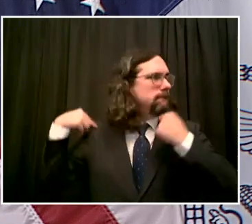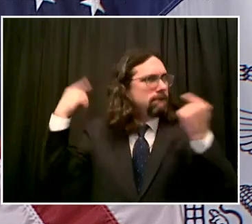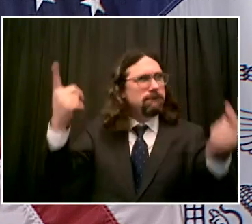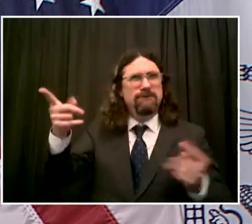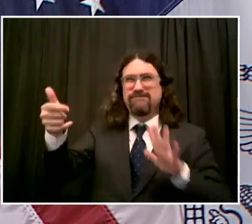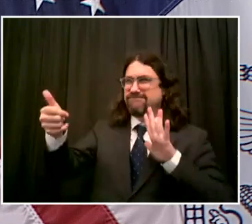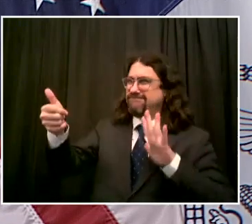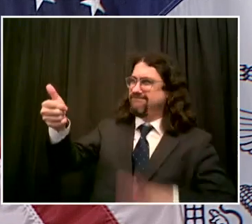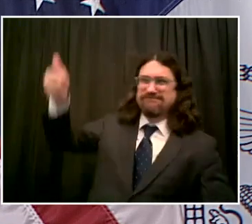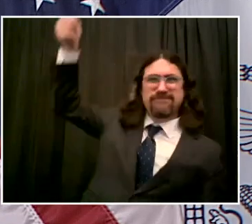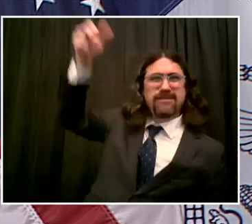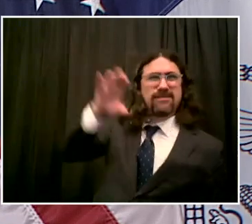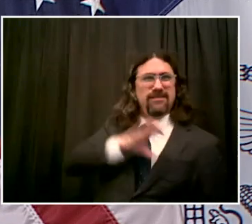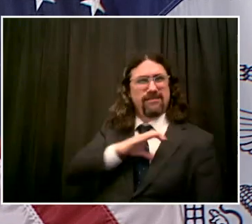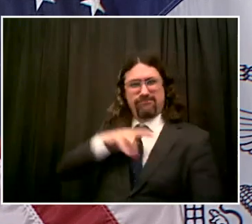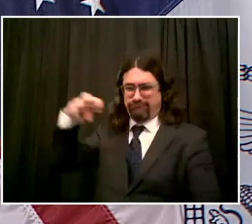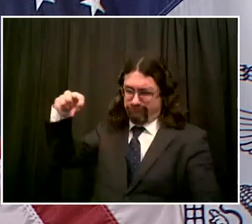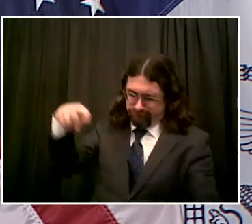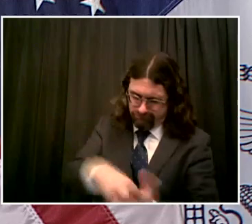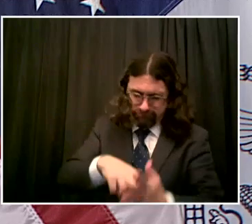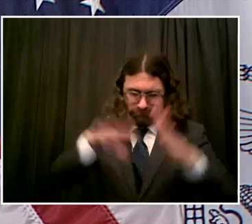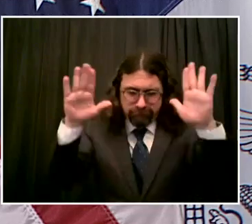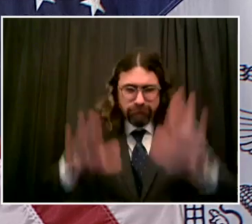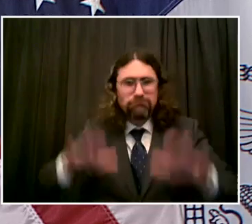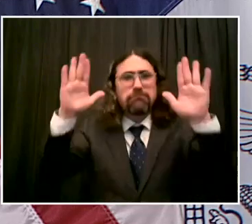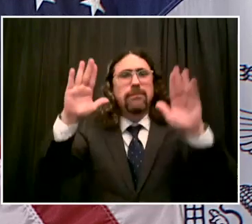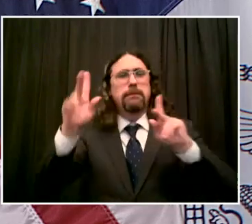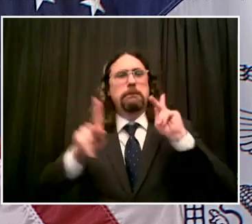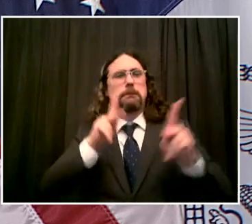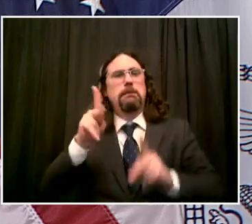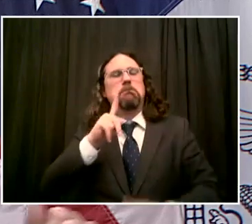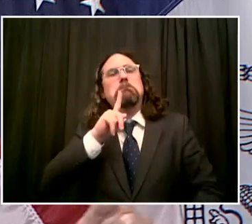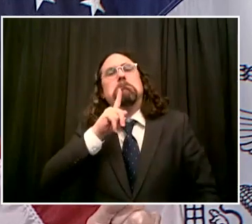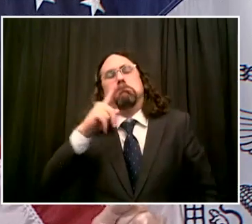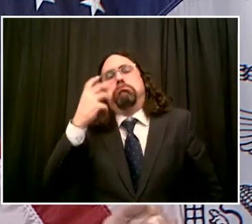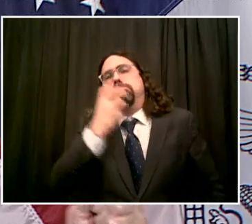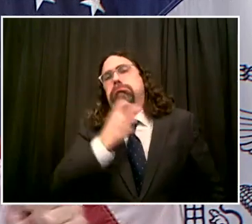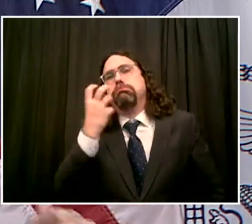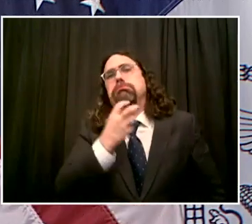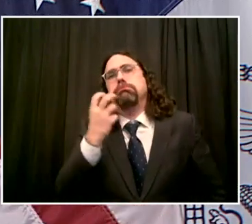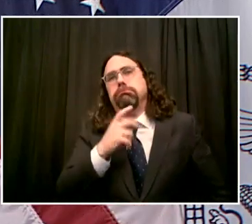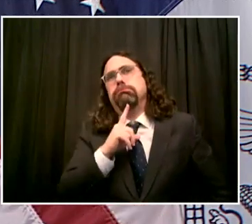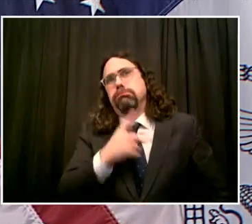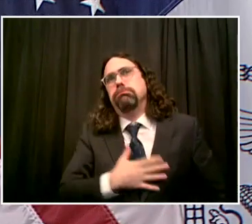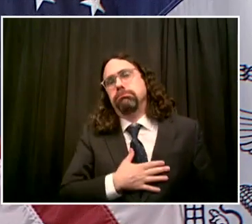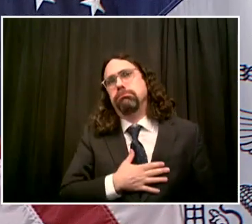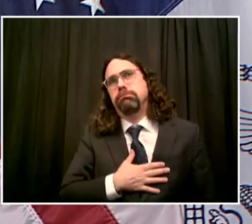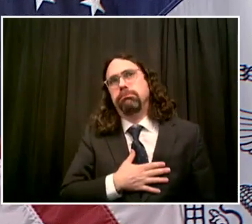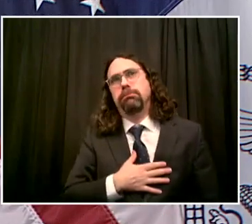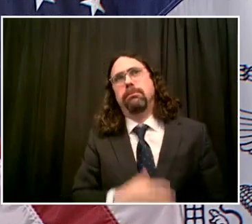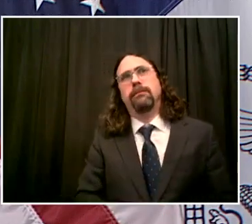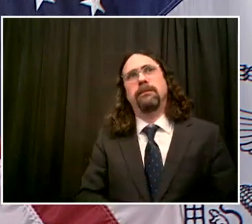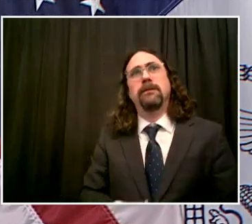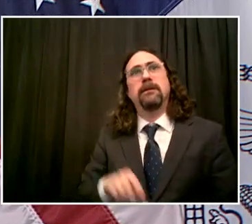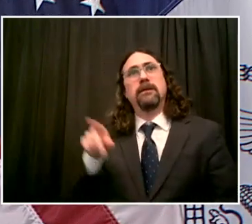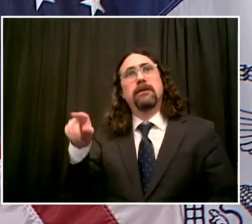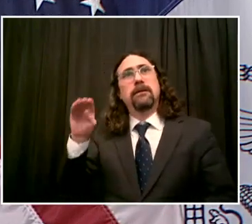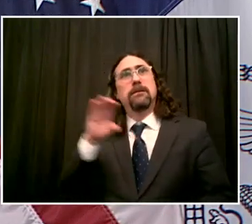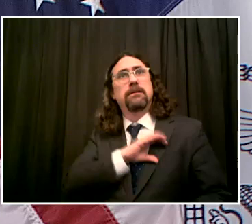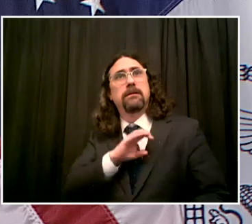WITH THOSE OFFICERS DAY IN MINNESOTA AND WE WILL N OTDO THAT AND THAT DOES NOT REPREST ENOUR PROFESSION.